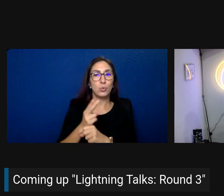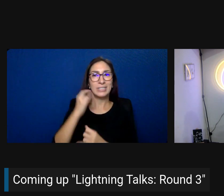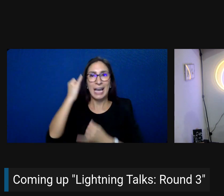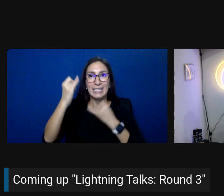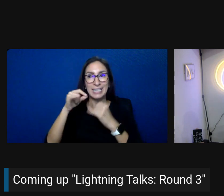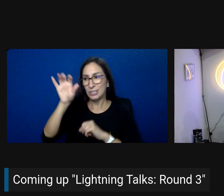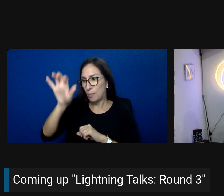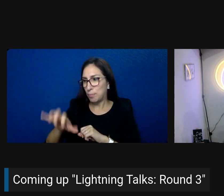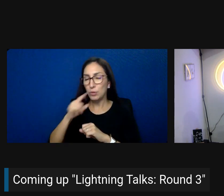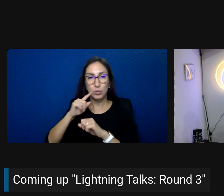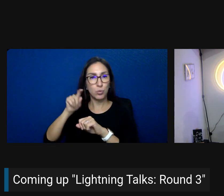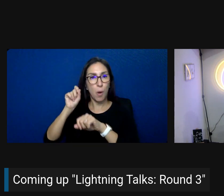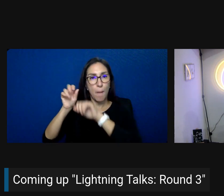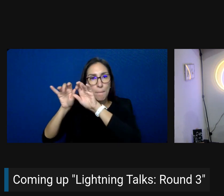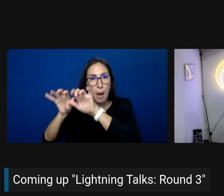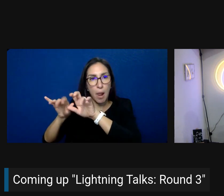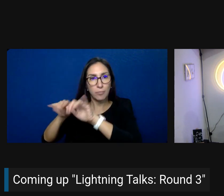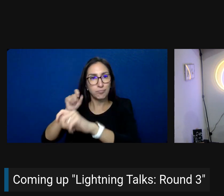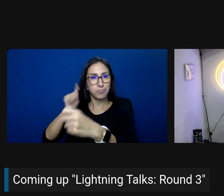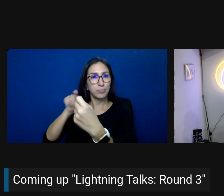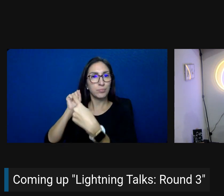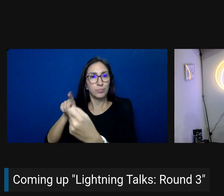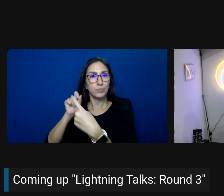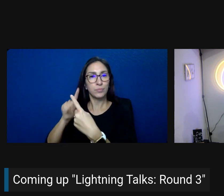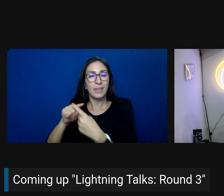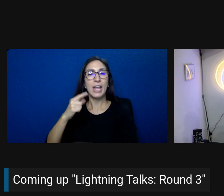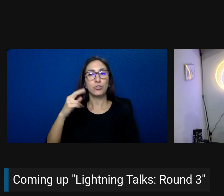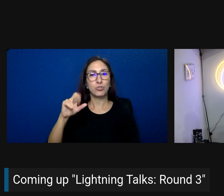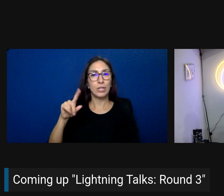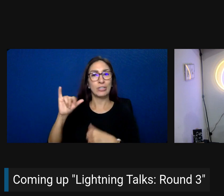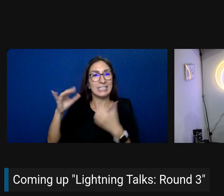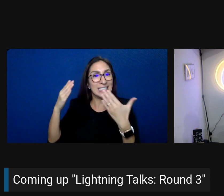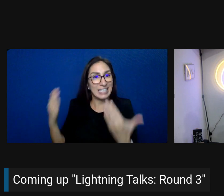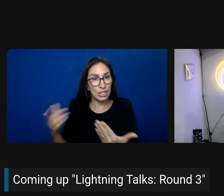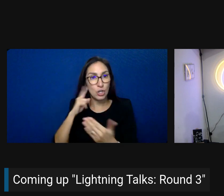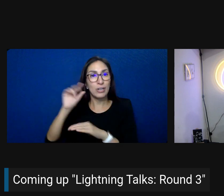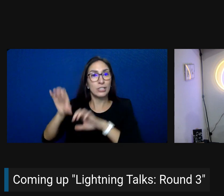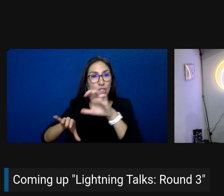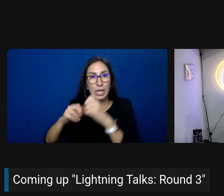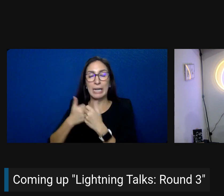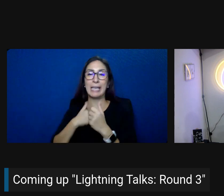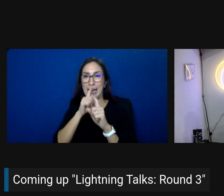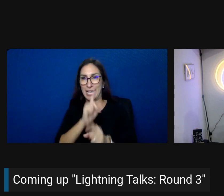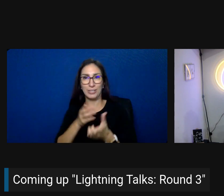Gregory is here in the chat and in Slack and can answer your questions there. So, take it away Greg.